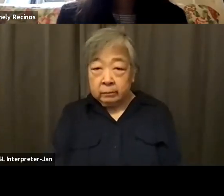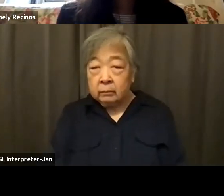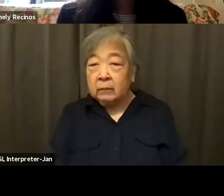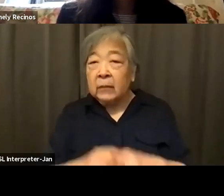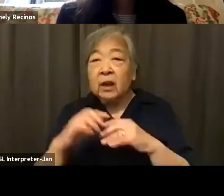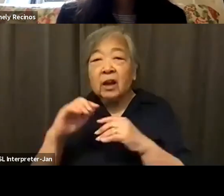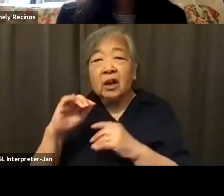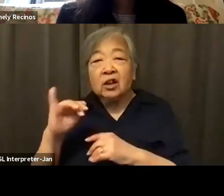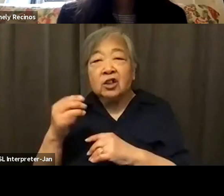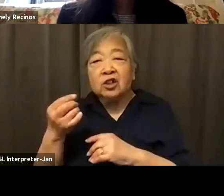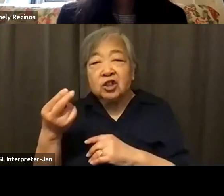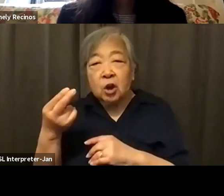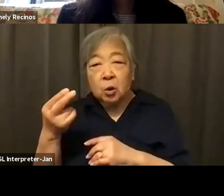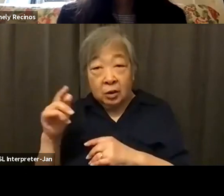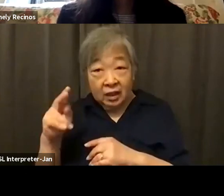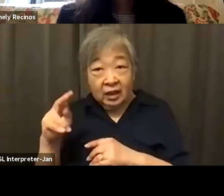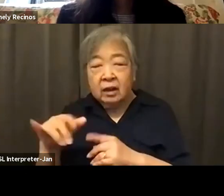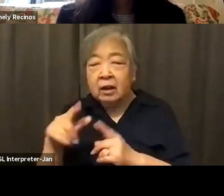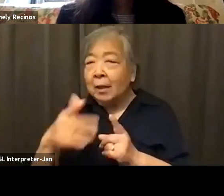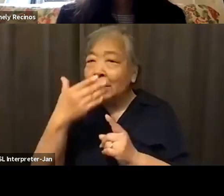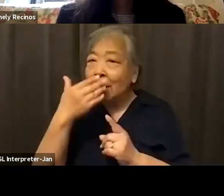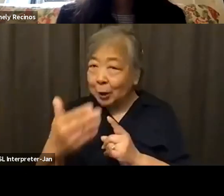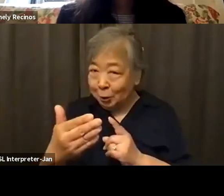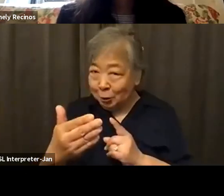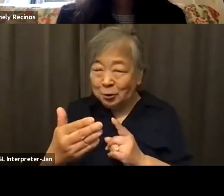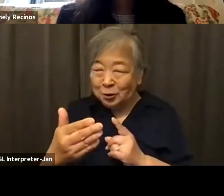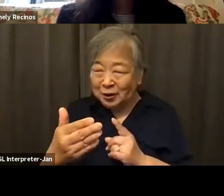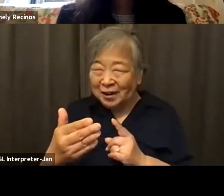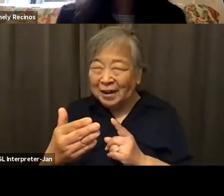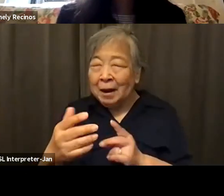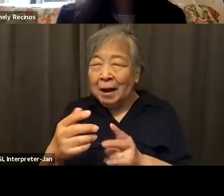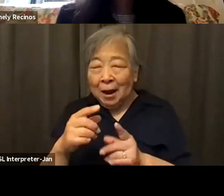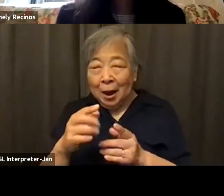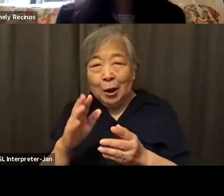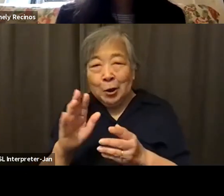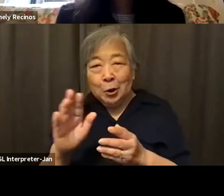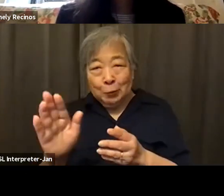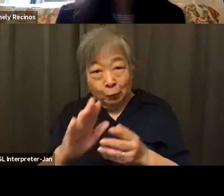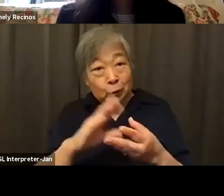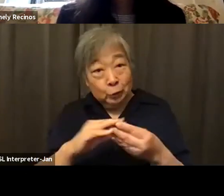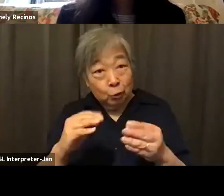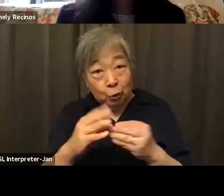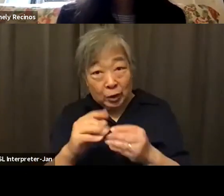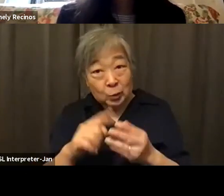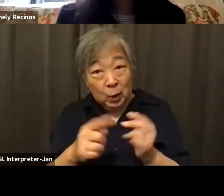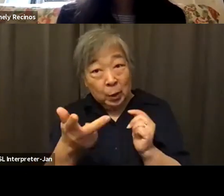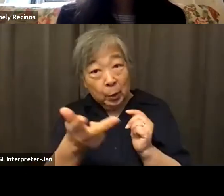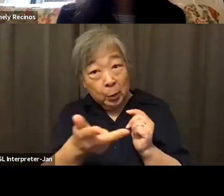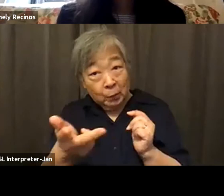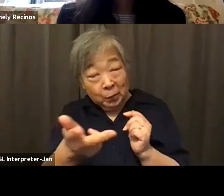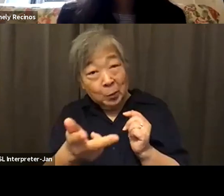Yeah, I can definitely resonate with a lot of the stories that you guys shared.